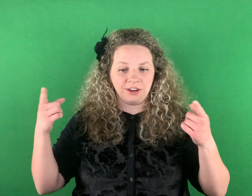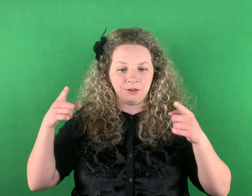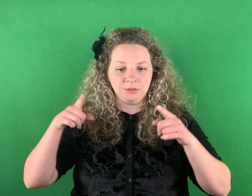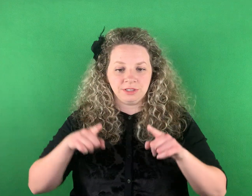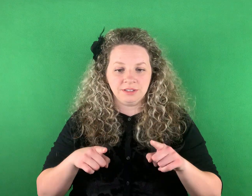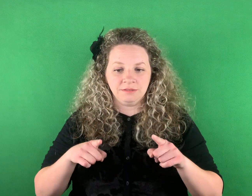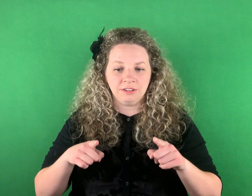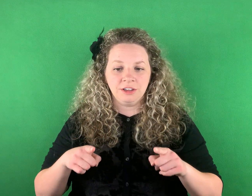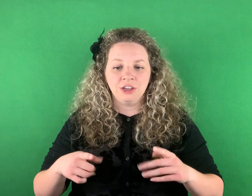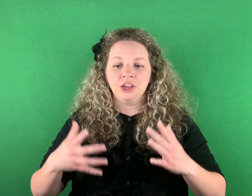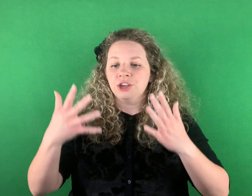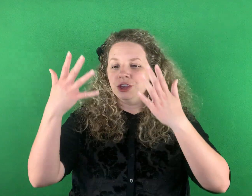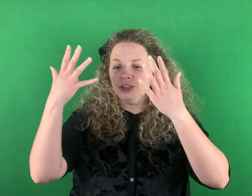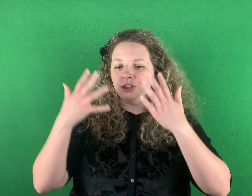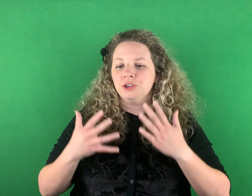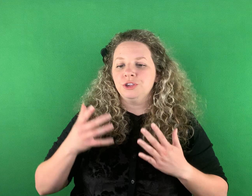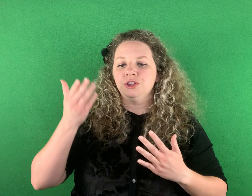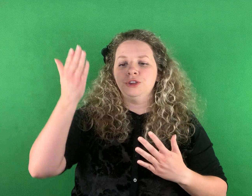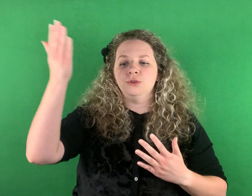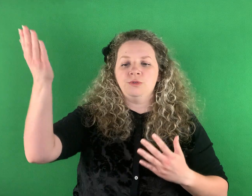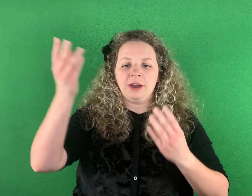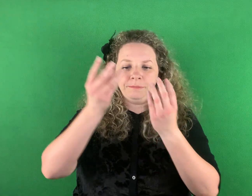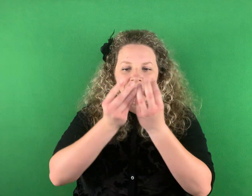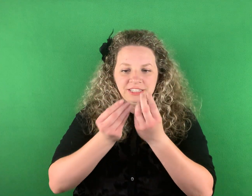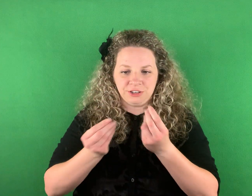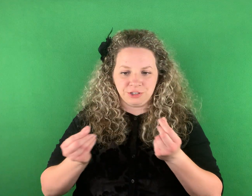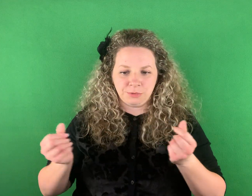You’ve wiped my tears away,